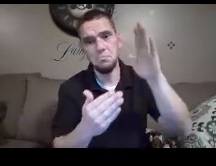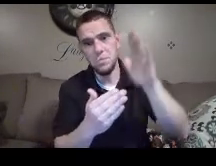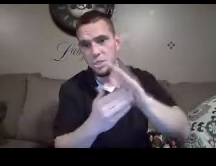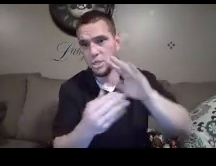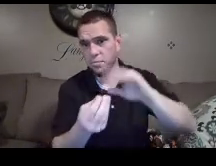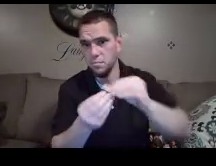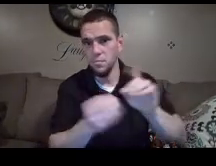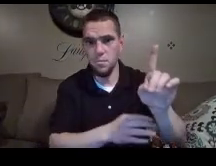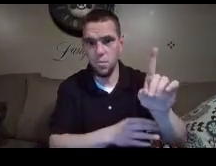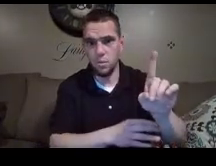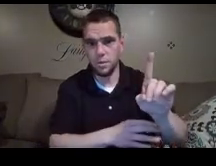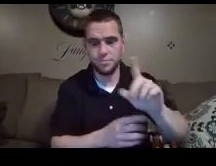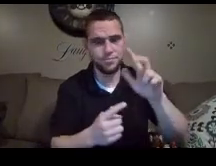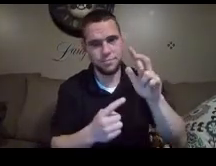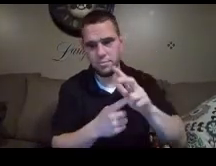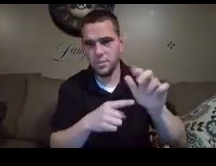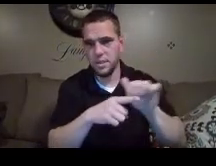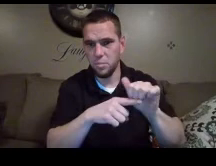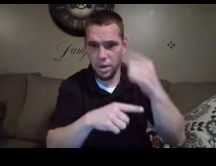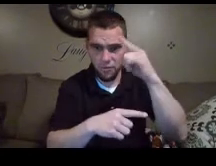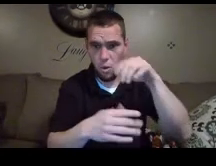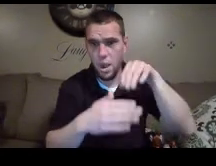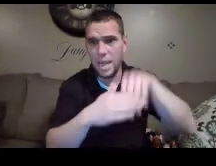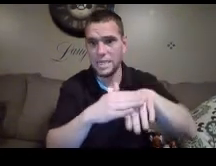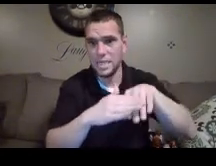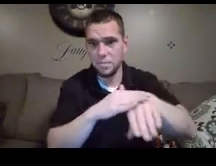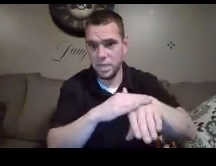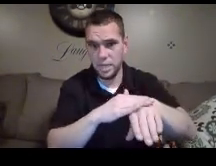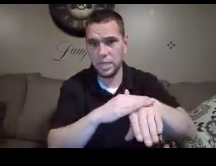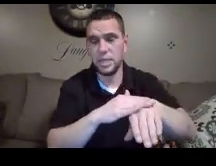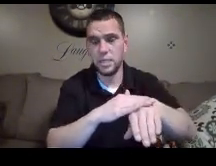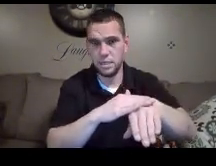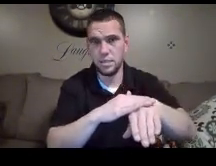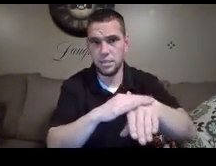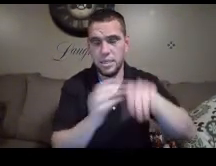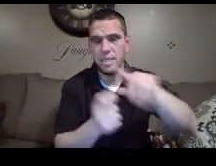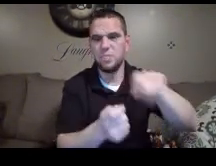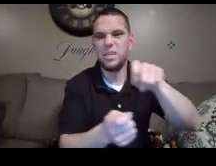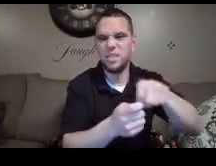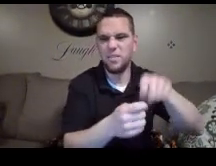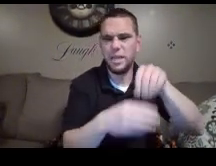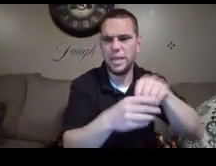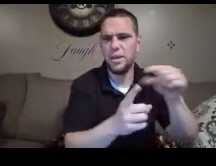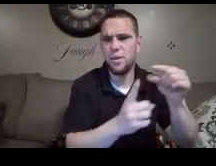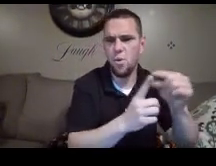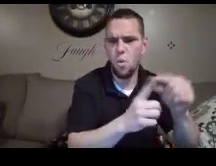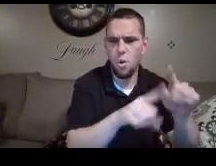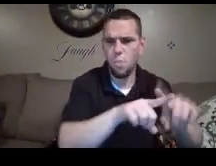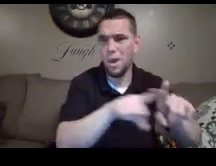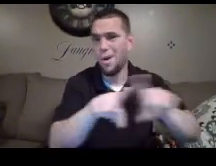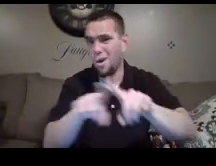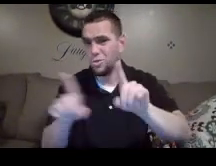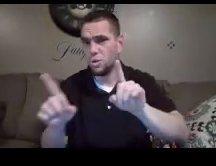for accessibility, particularly in Word, but in Office applications-- is to add headings in there.